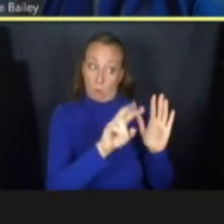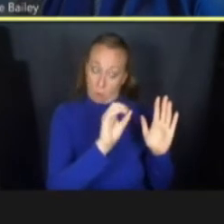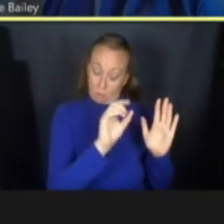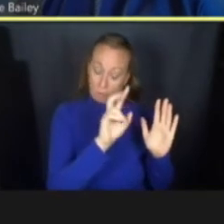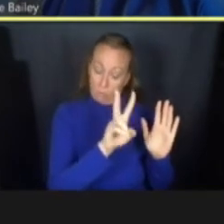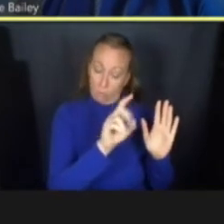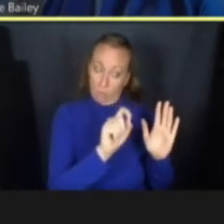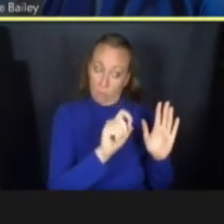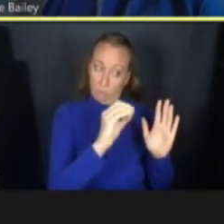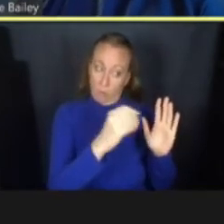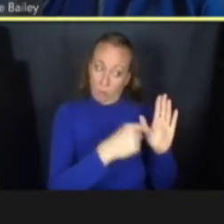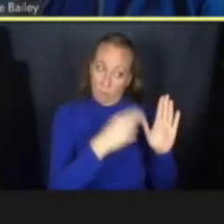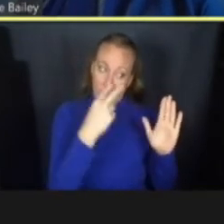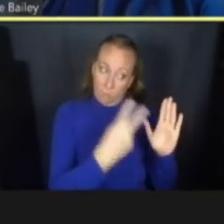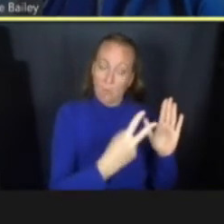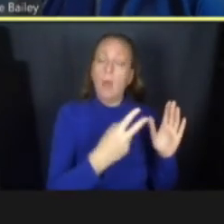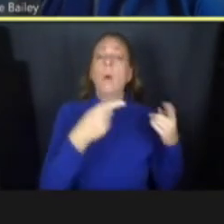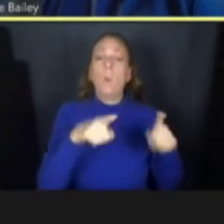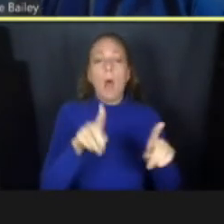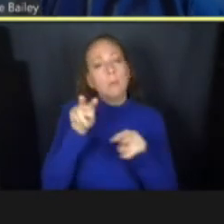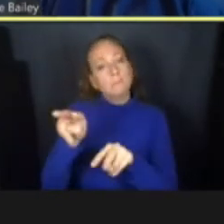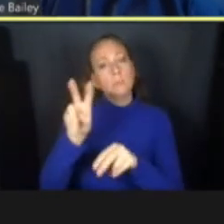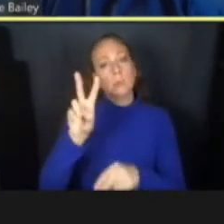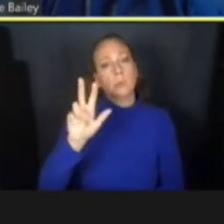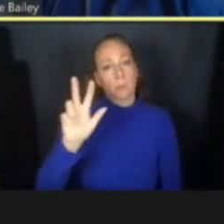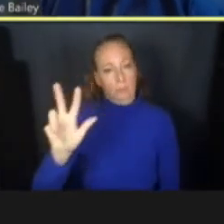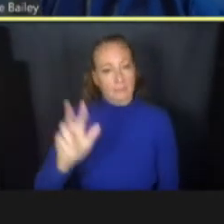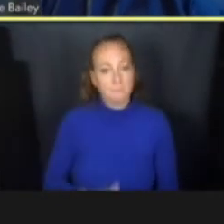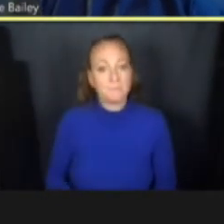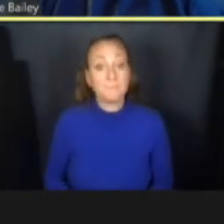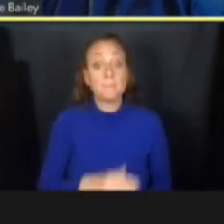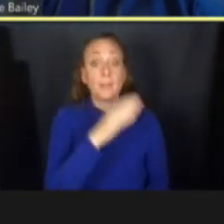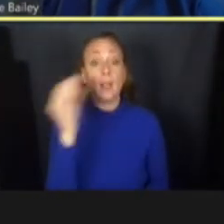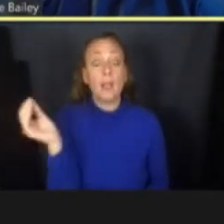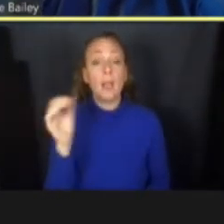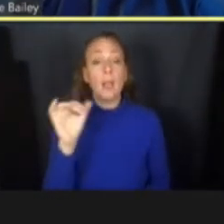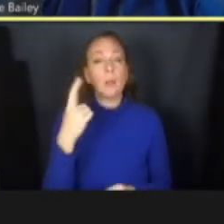And then a question we get frequently, and came in on the question queue for this session,